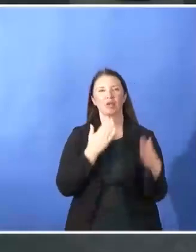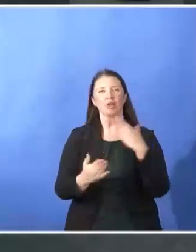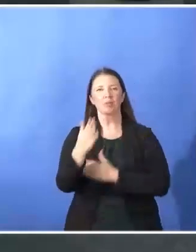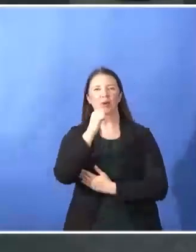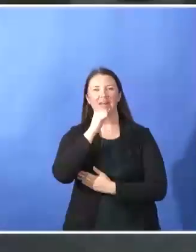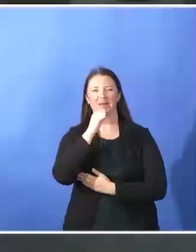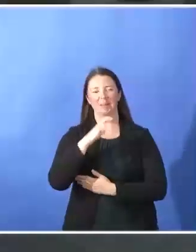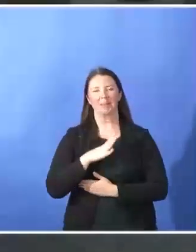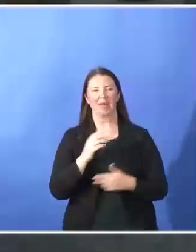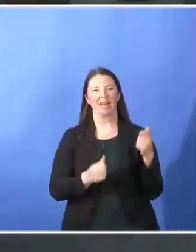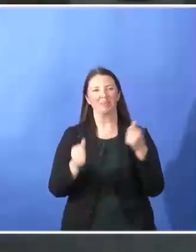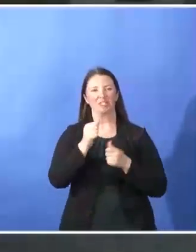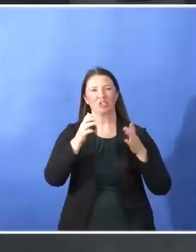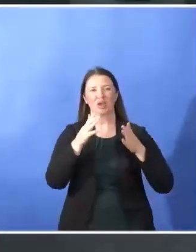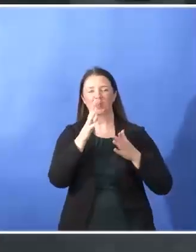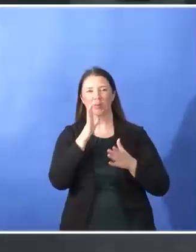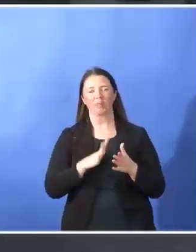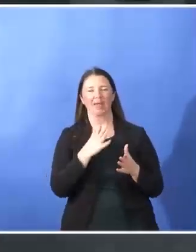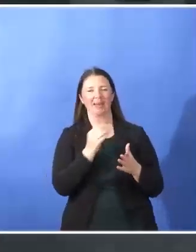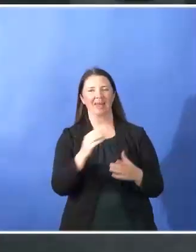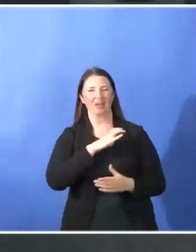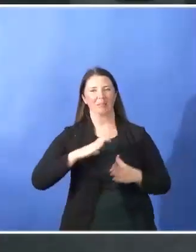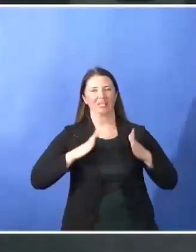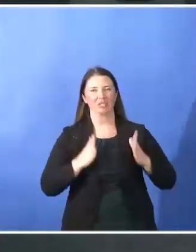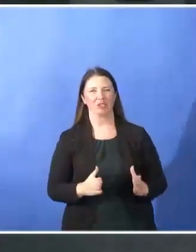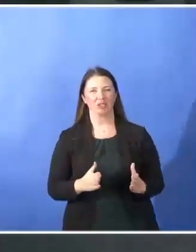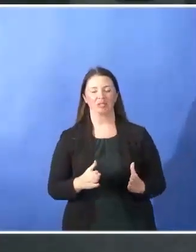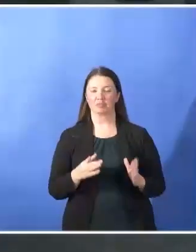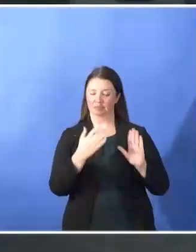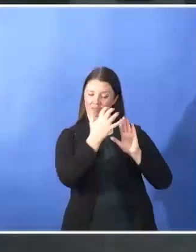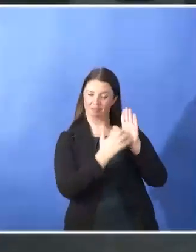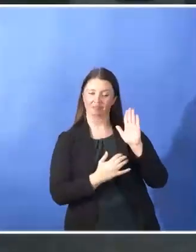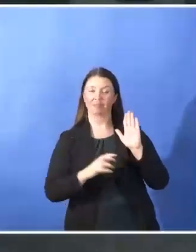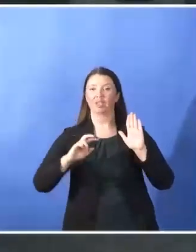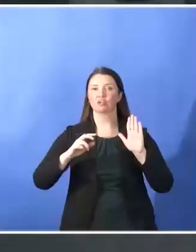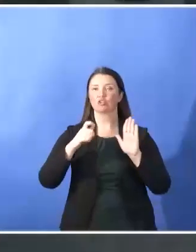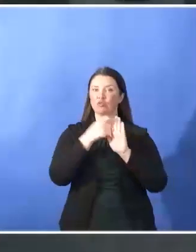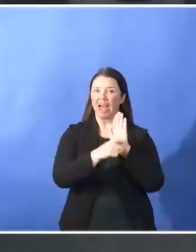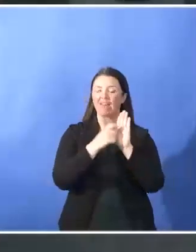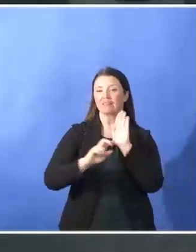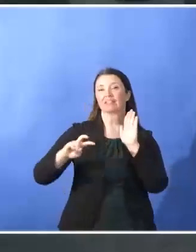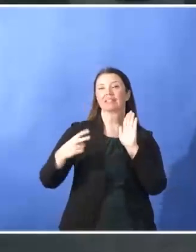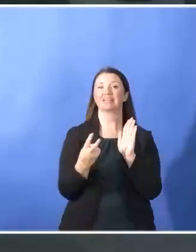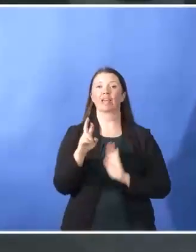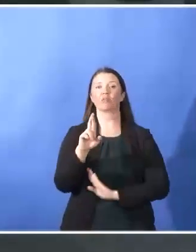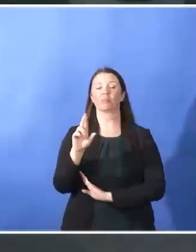BEFORE YOU IS A DRAFT REPORT WHICH IF ADOPTED WOULD SHORTEN